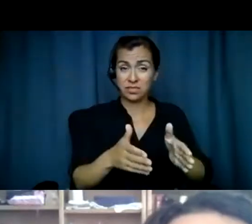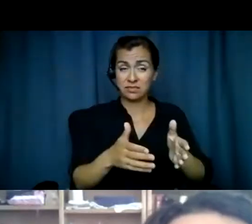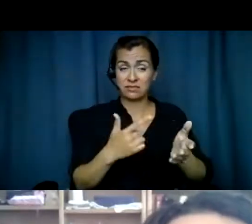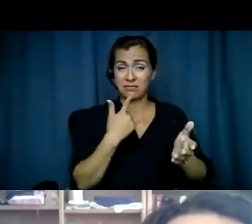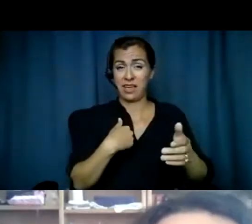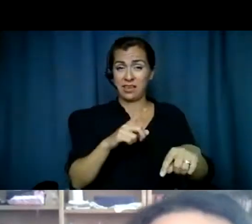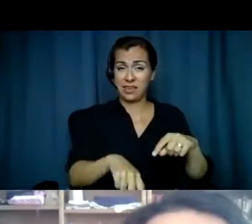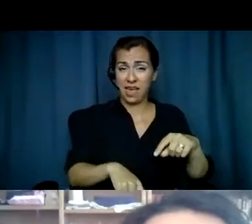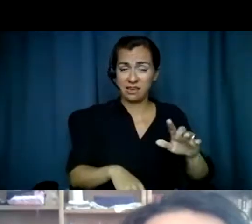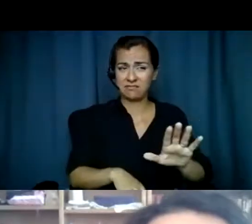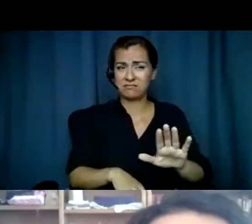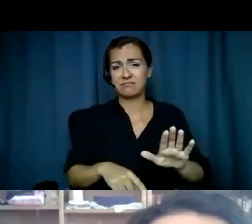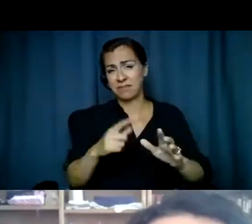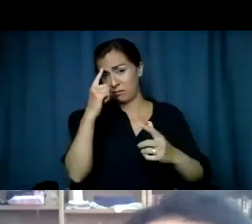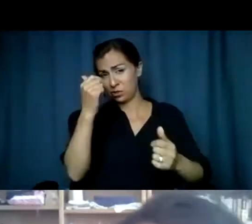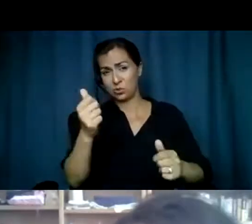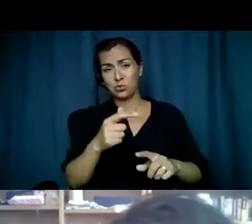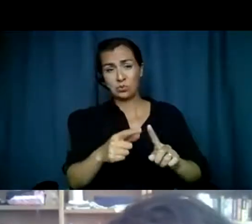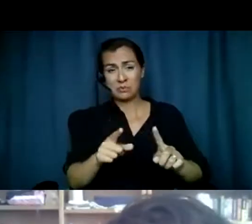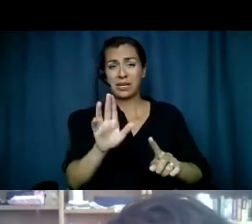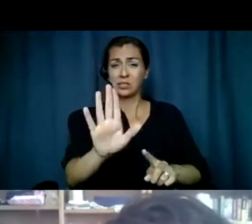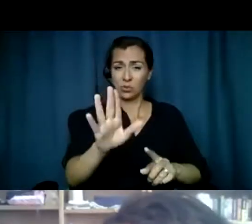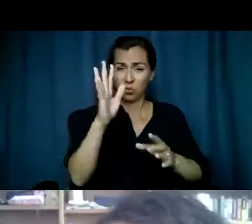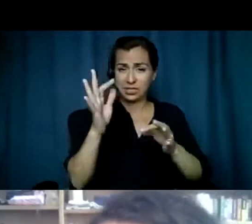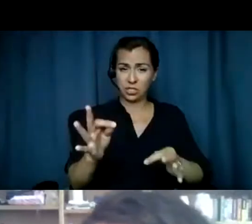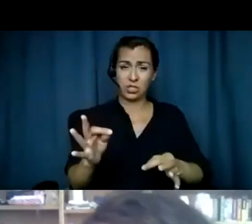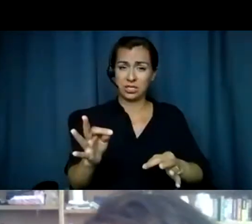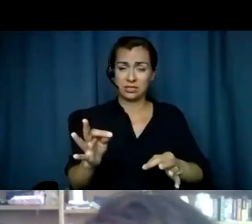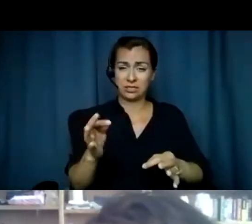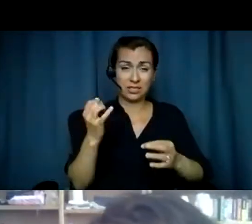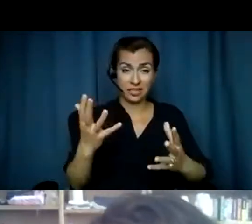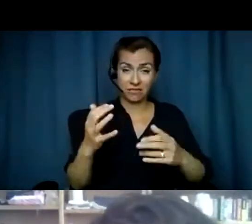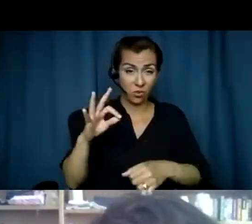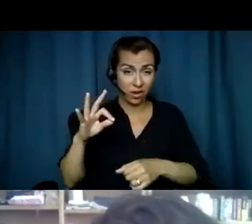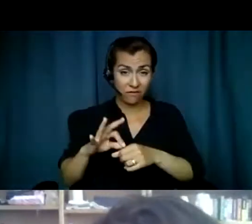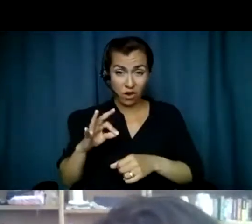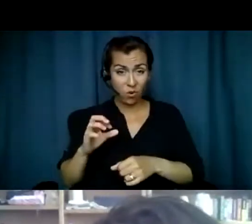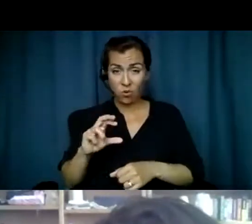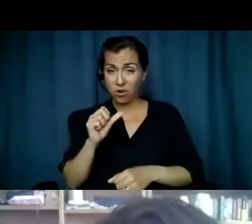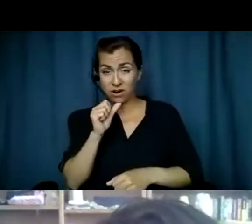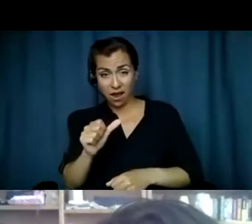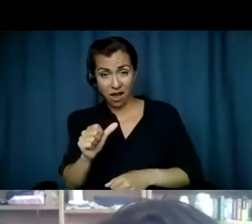think that the recent attention on voter suppression in communities of color